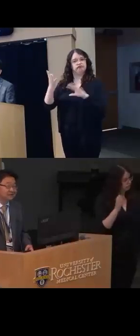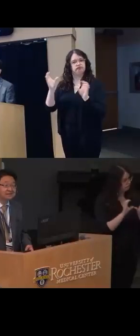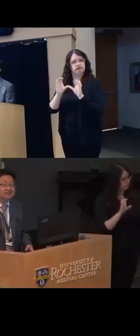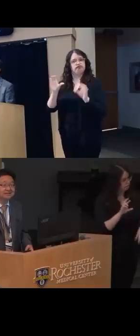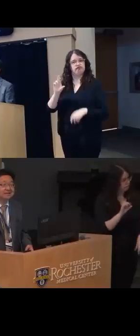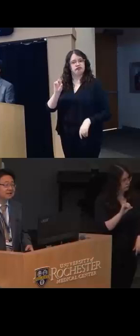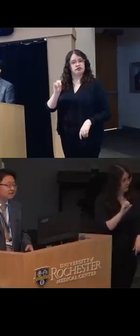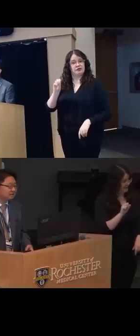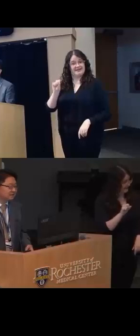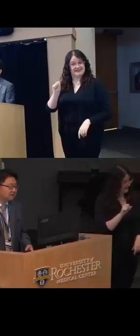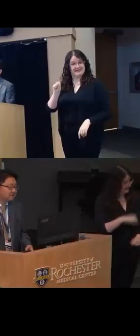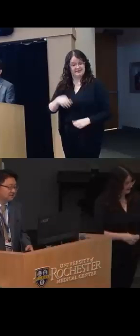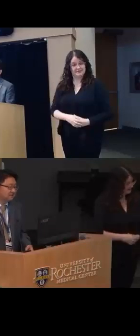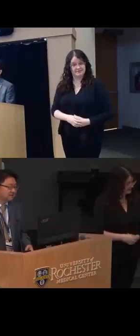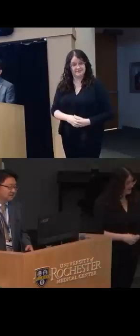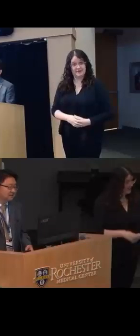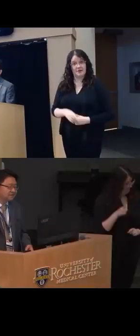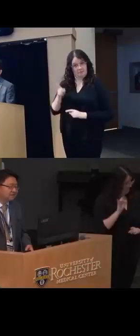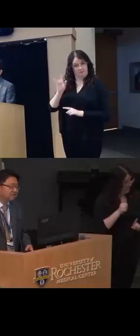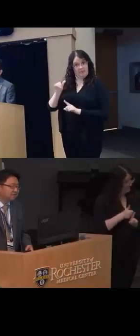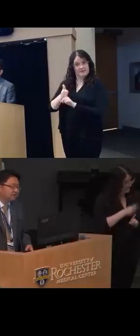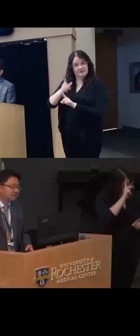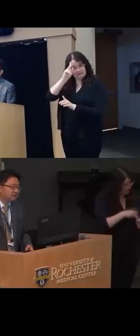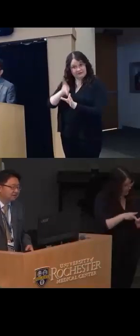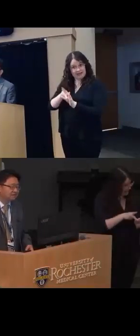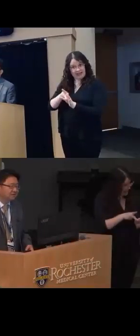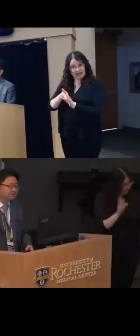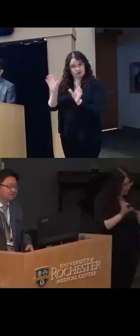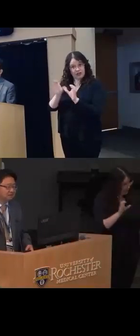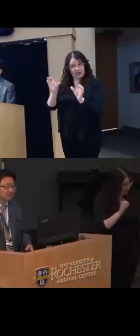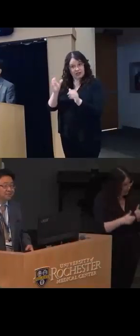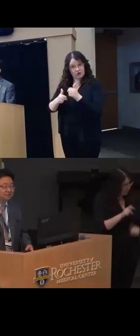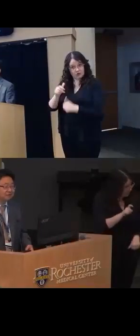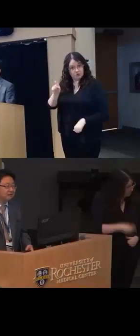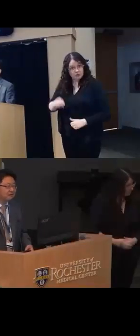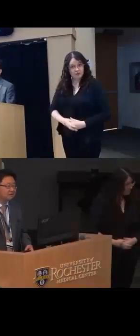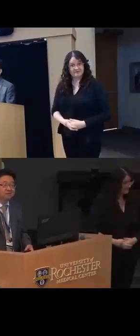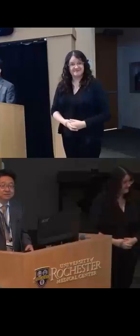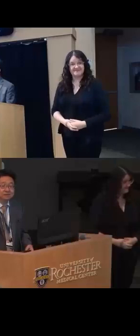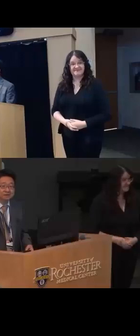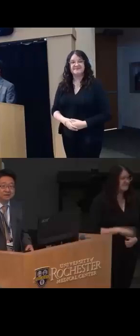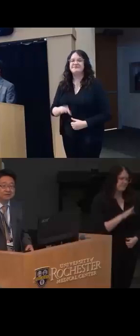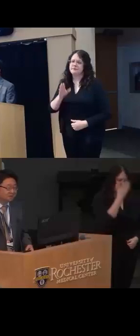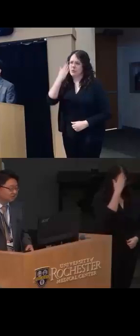is it a psychiatric crisis as you know it's now you know it's the number one cause of the death